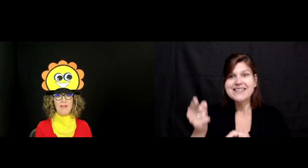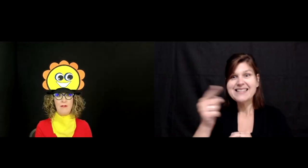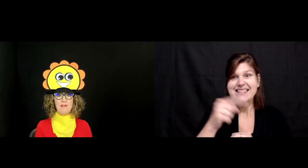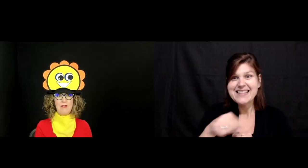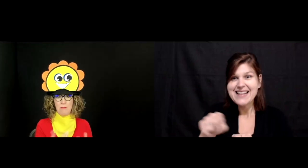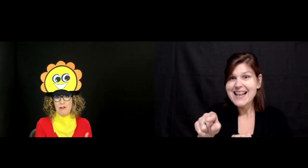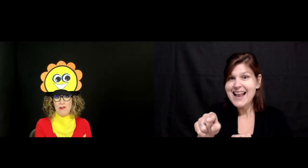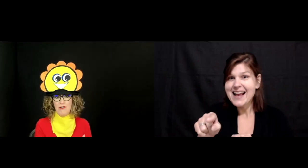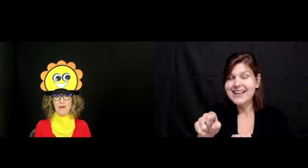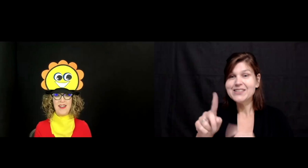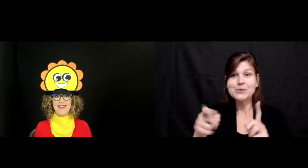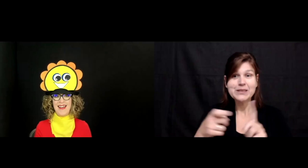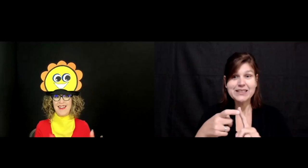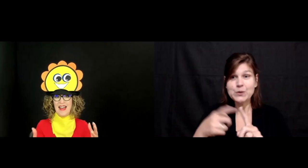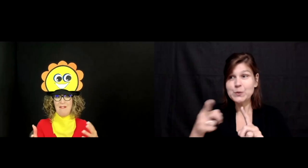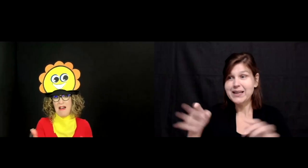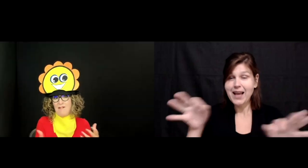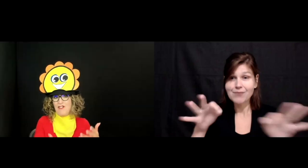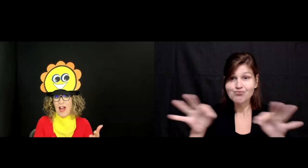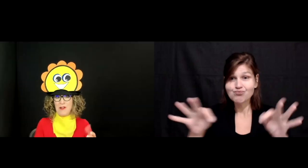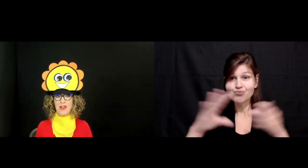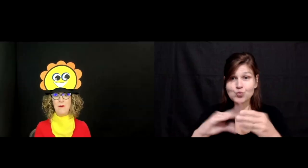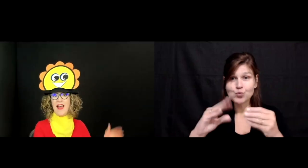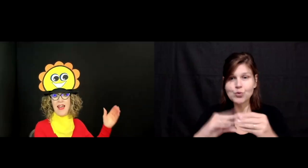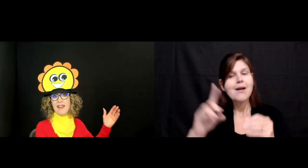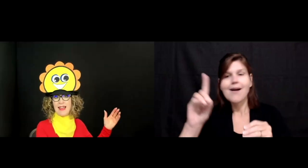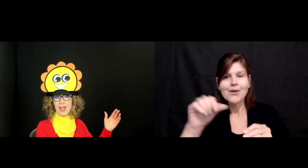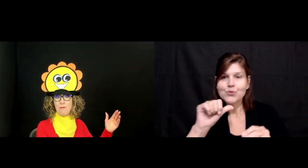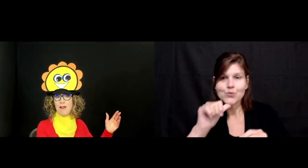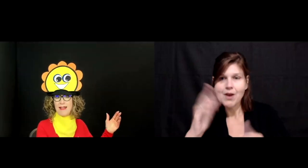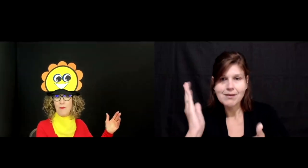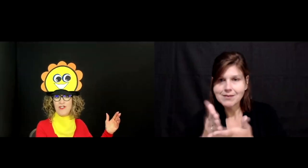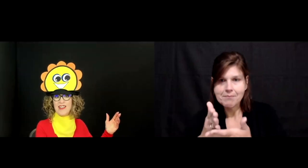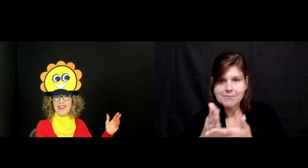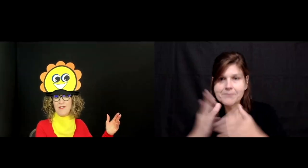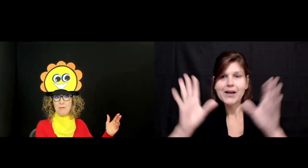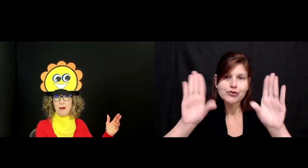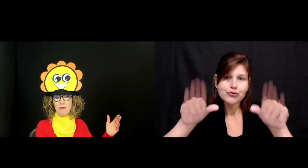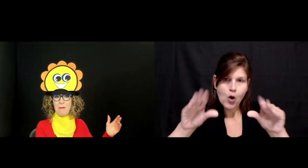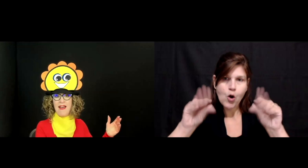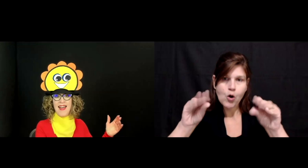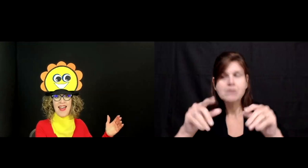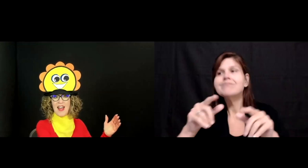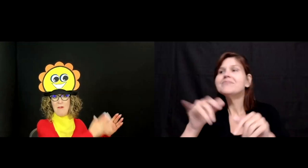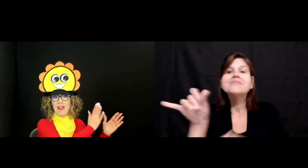I don't stop to talk and have a chat with you. It's like watching a TV program, you know,